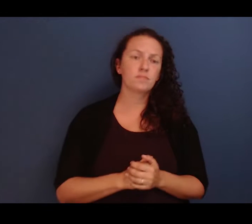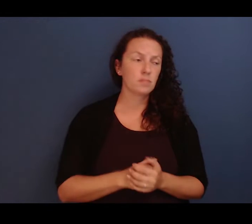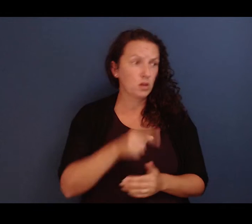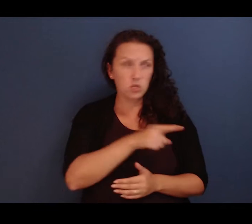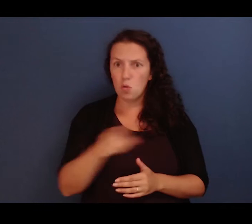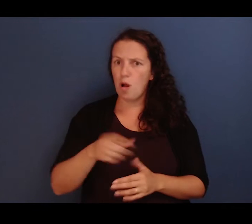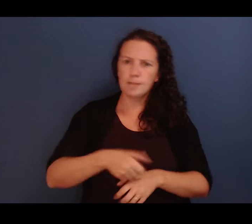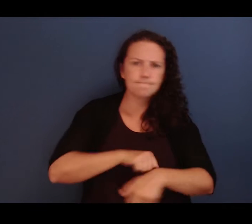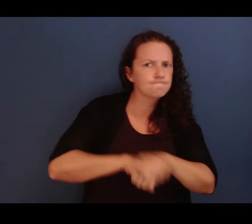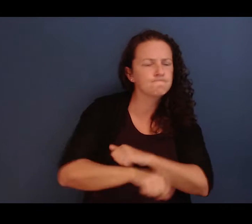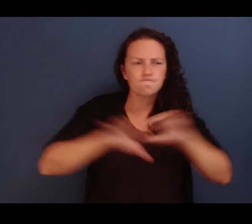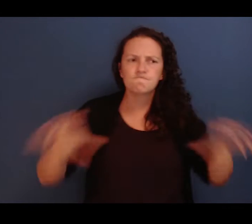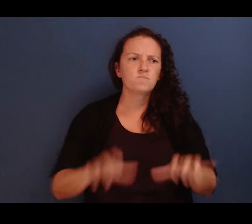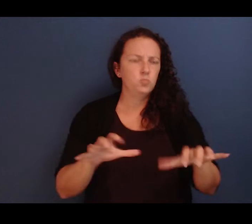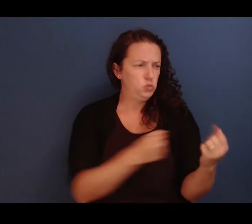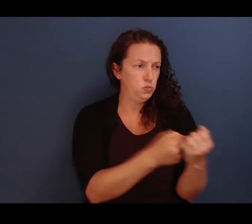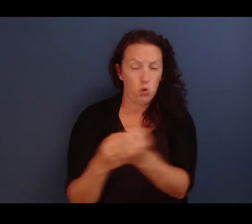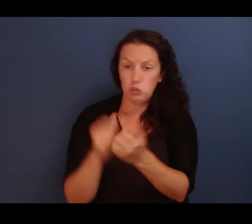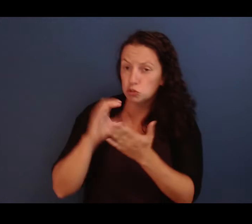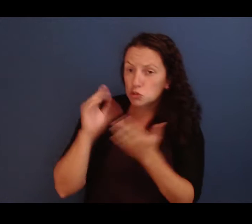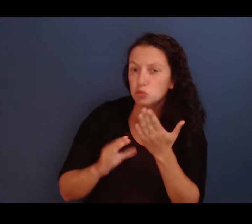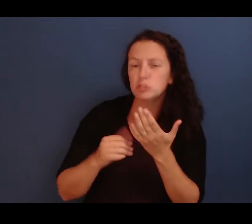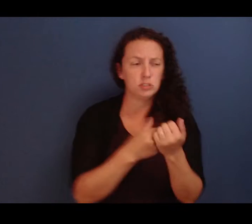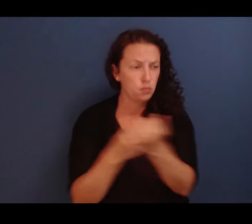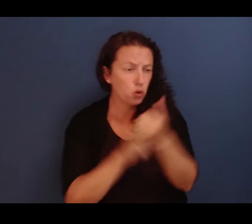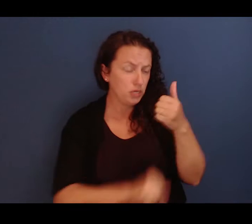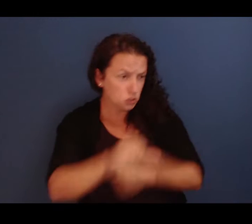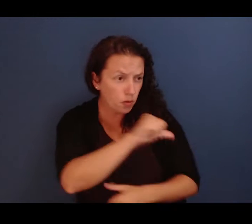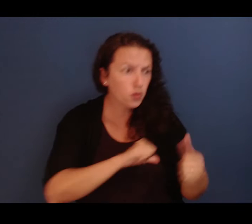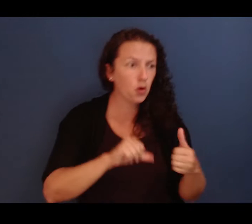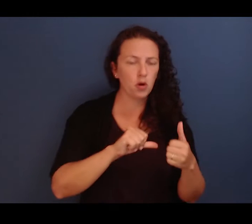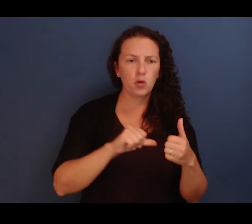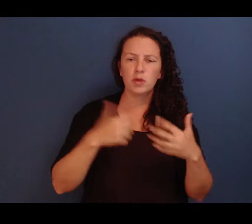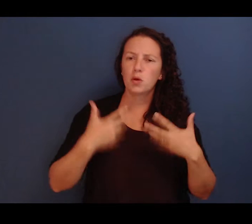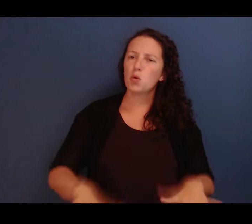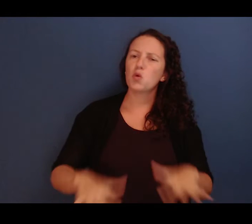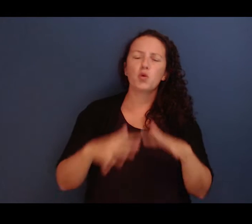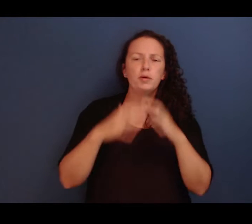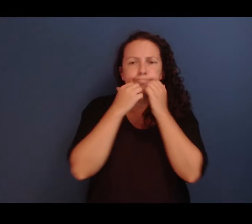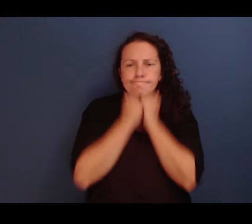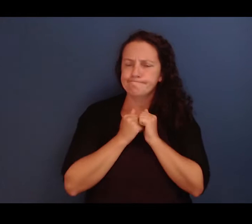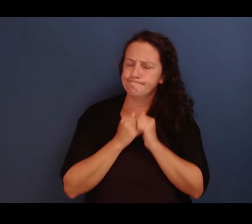it takes to support students and one another, extending the utmost grace and care.